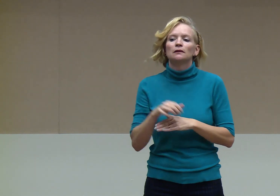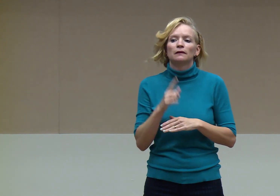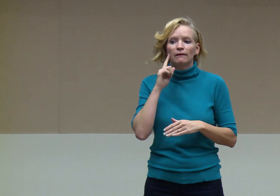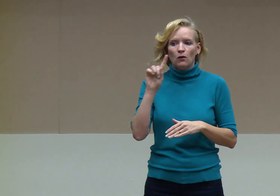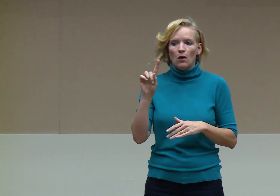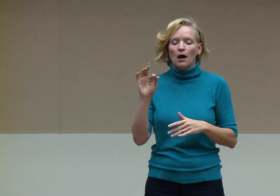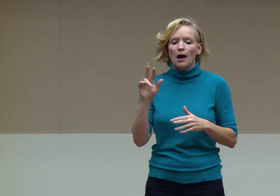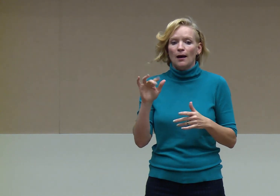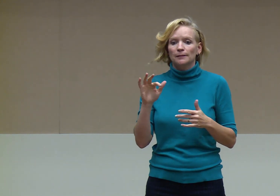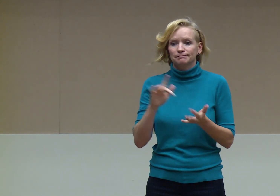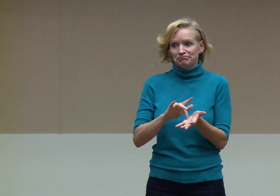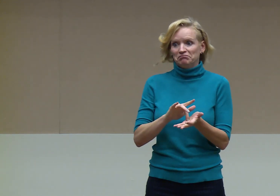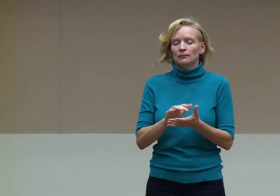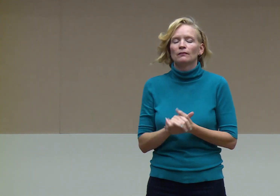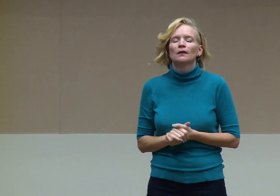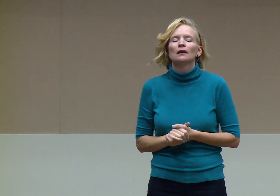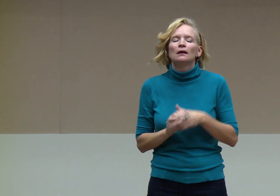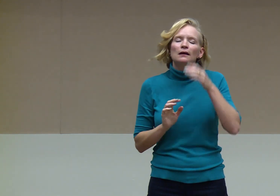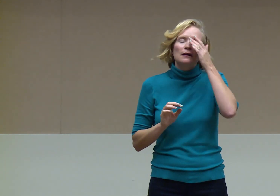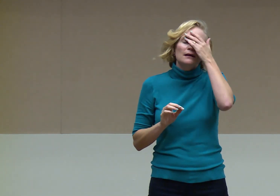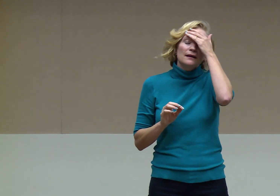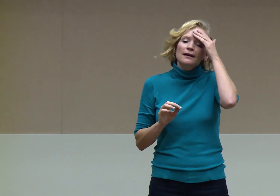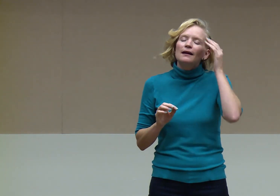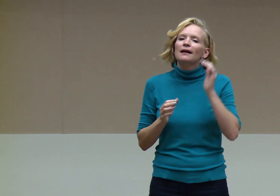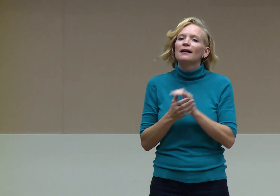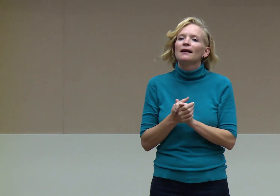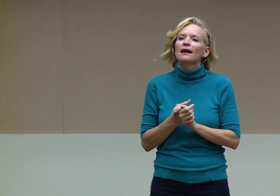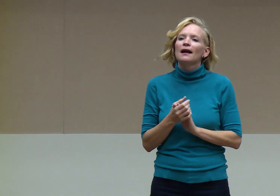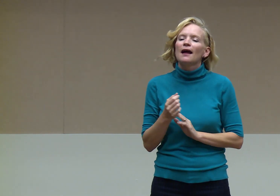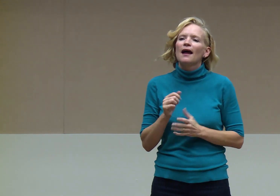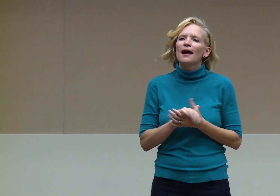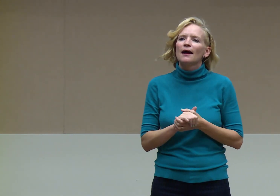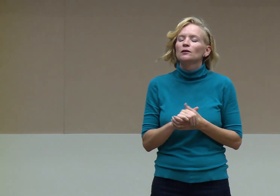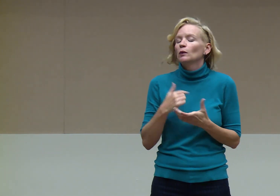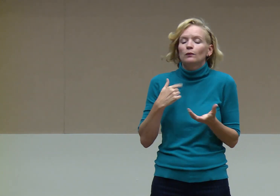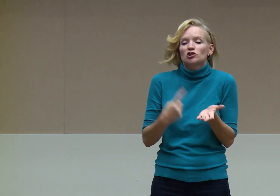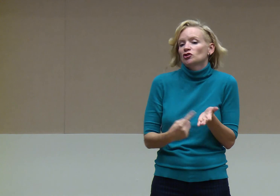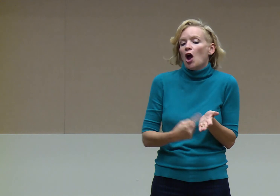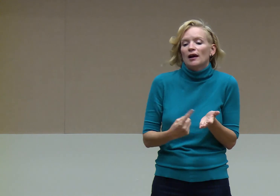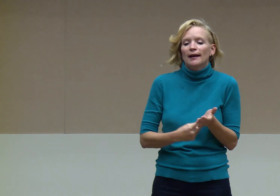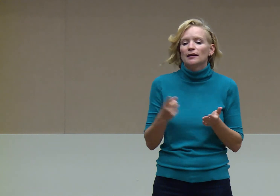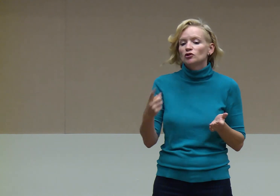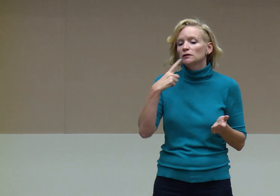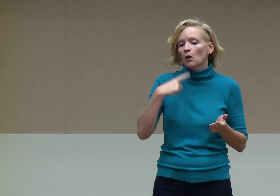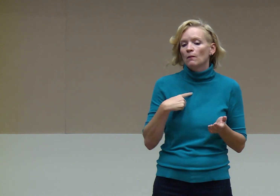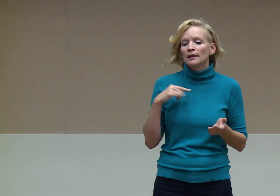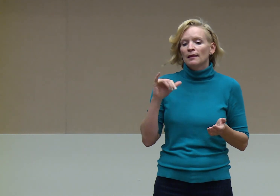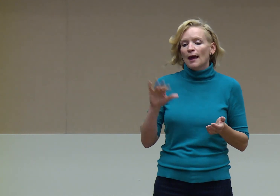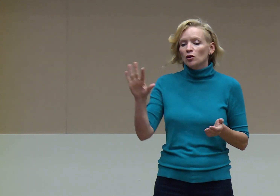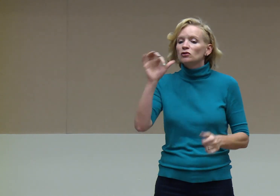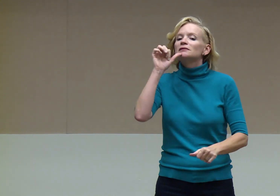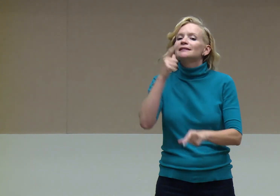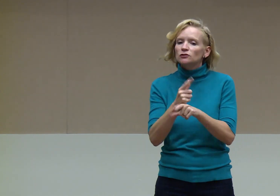for the medical studies that they were doing. We were just talking one day and she told me